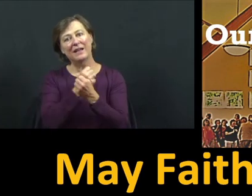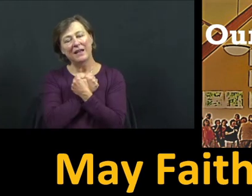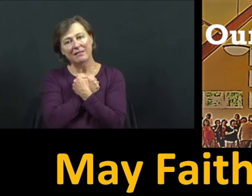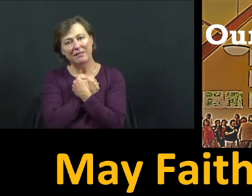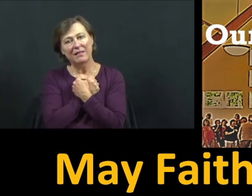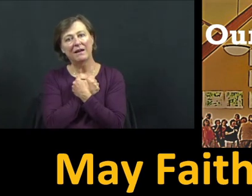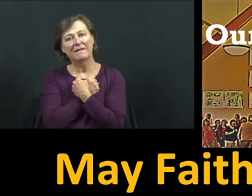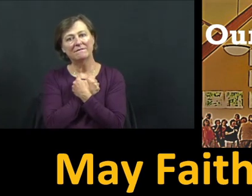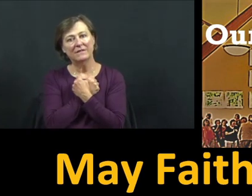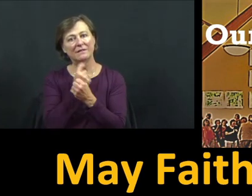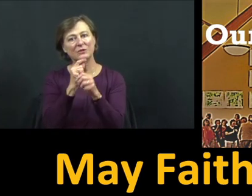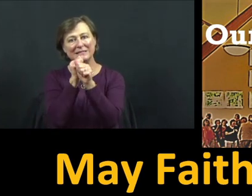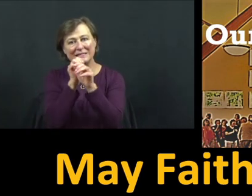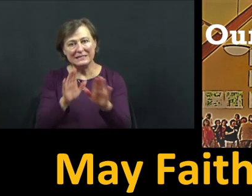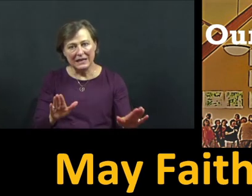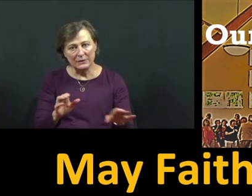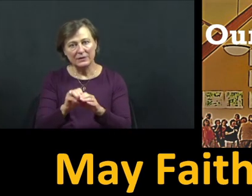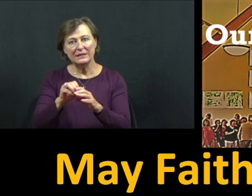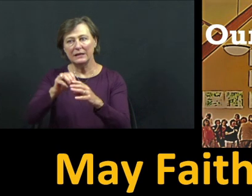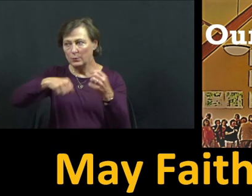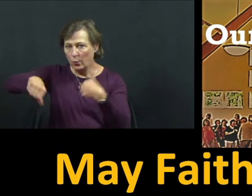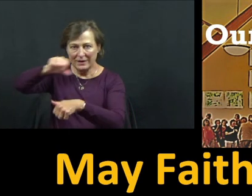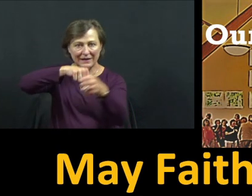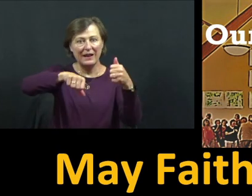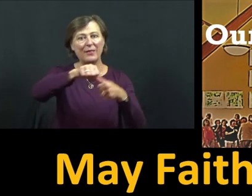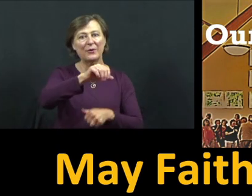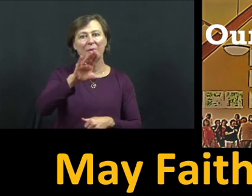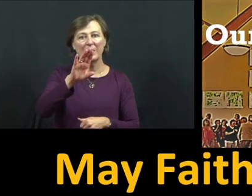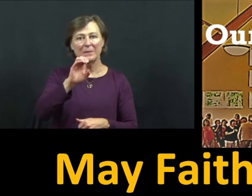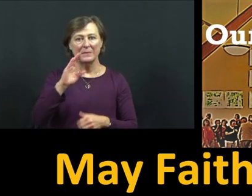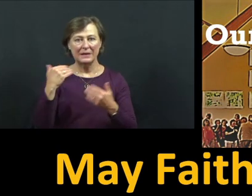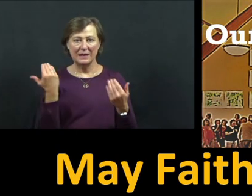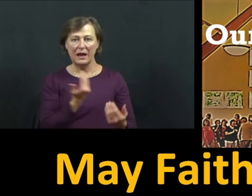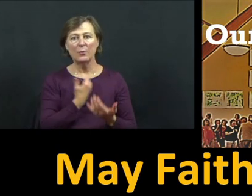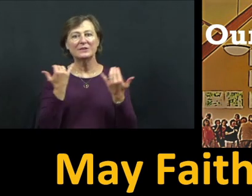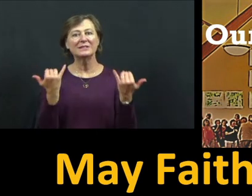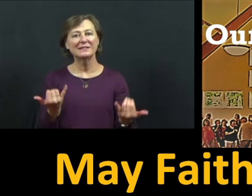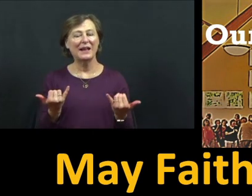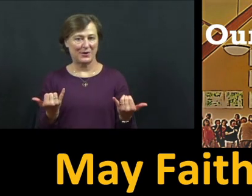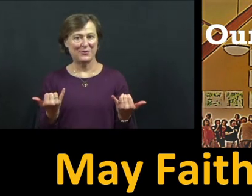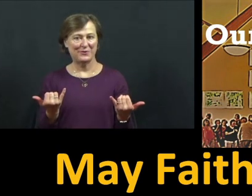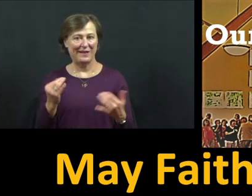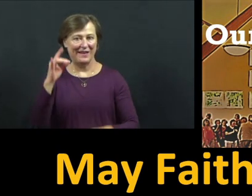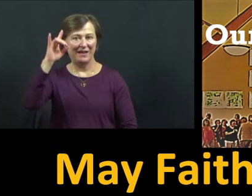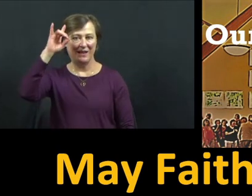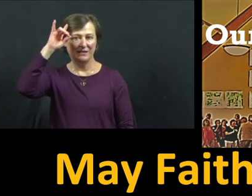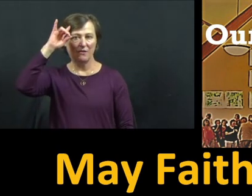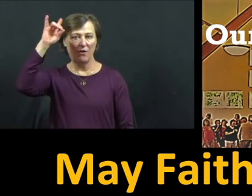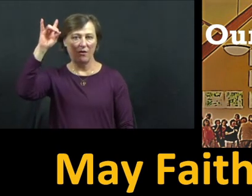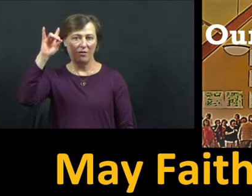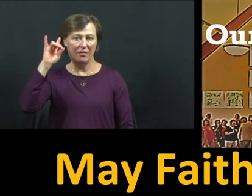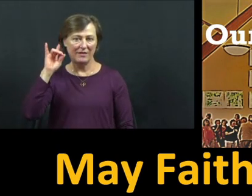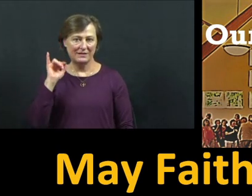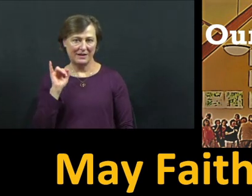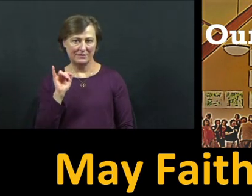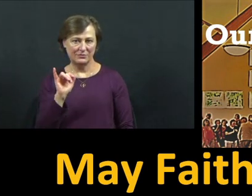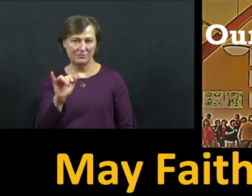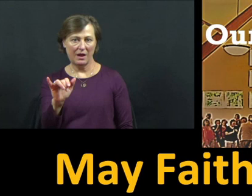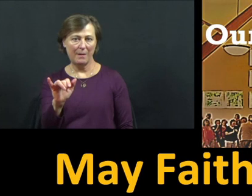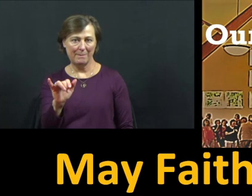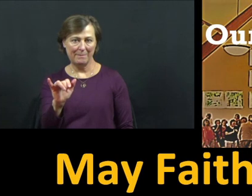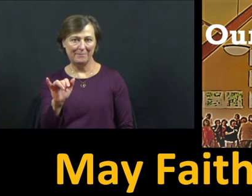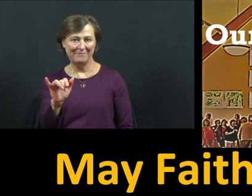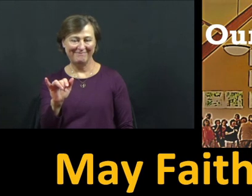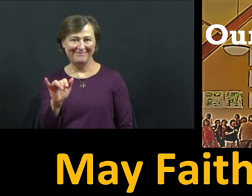and love for the sacred in one another, be ours now, and in all the days to come."